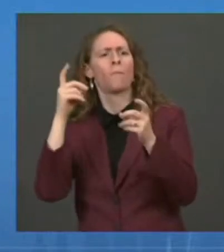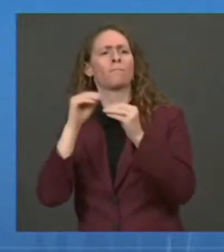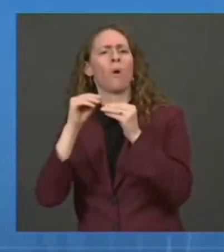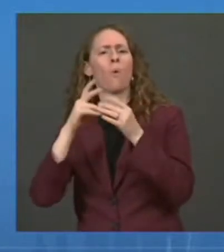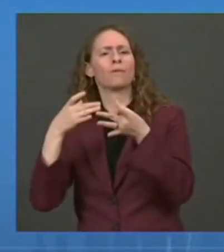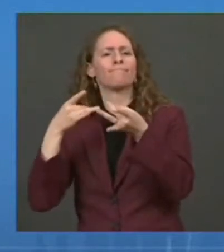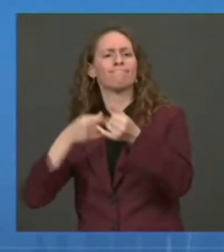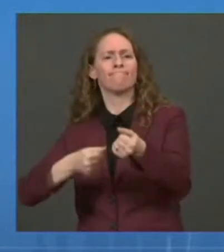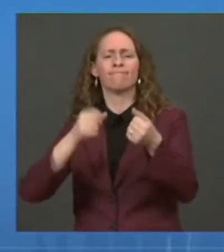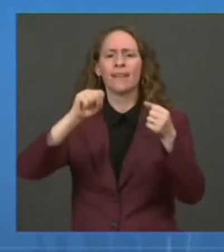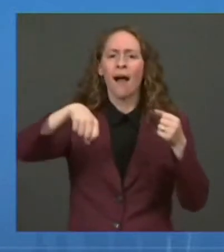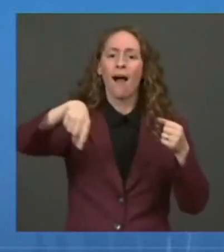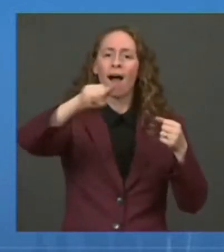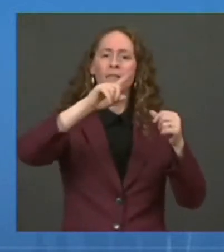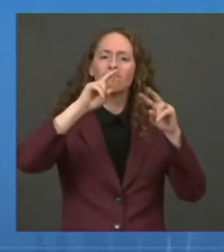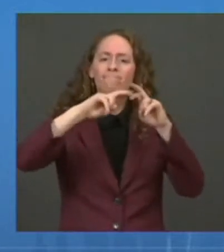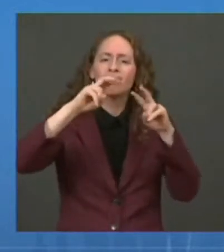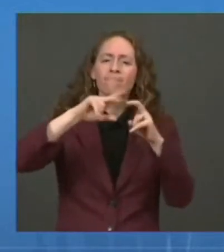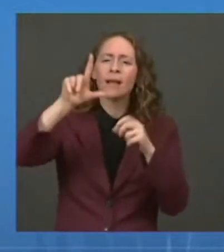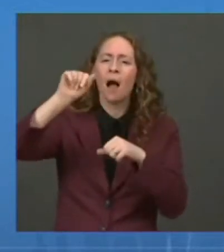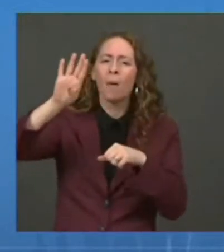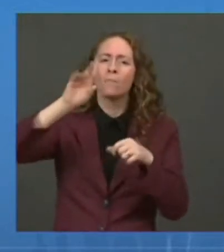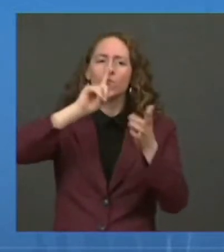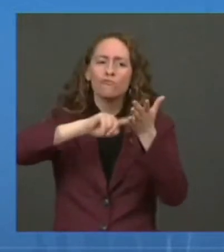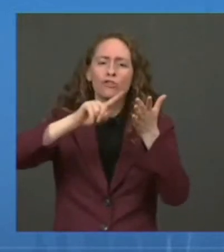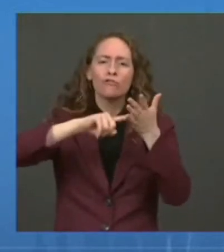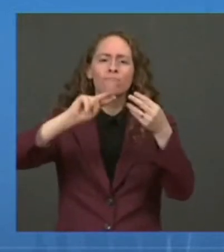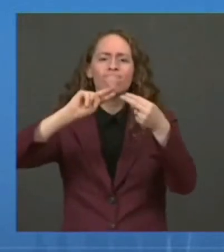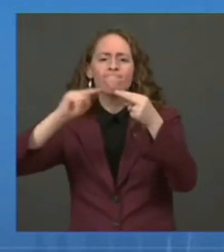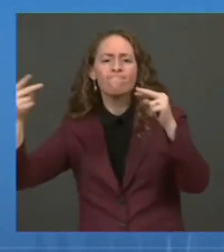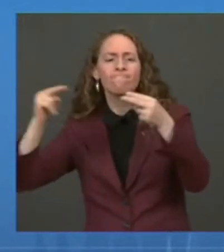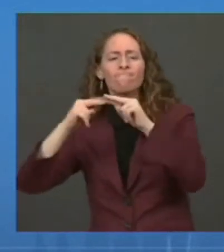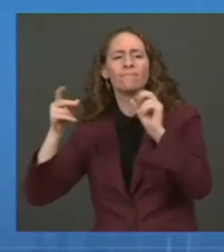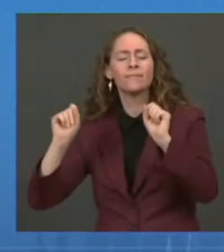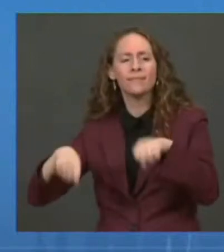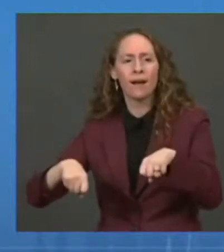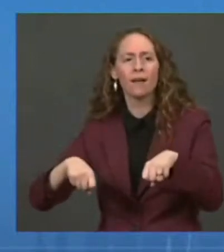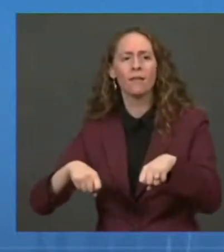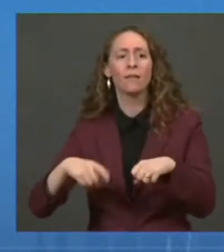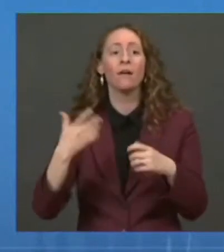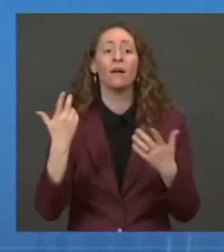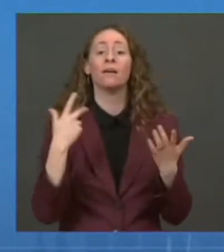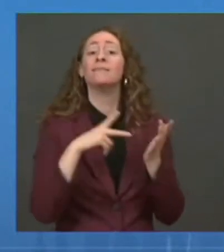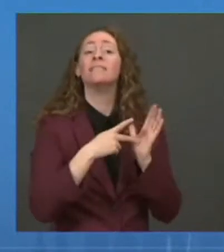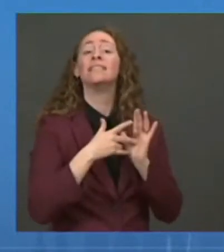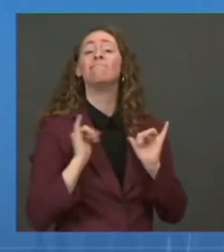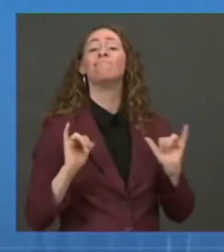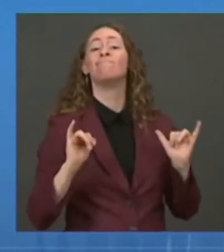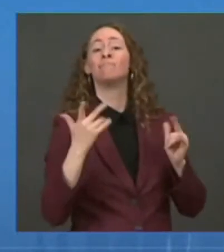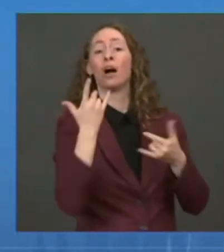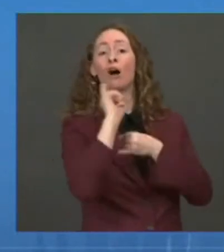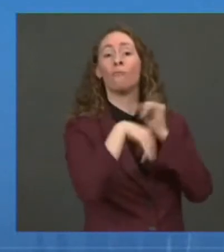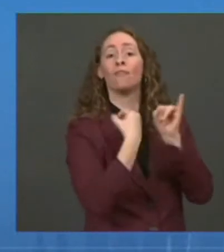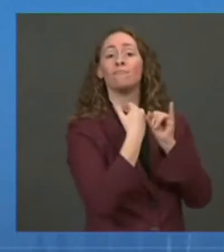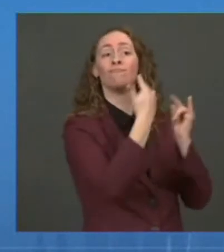SUPPORT TO ENHANCE AND STREAM LINE SEQUENCING NATIONALLY AND EXPANDING SURVEILLANCE OF